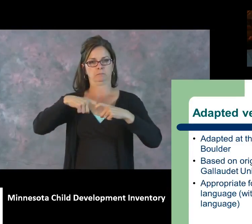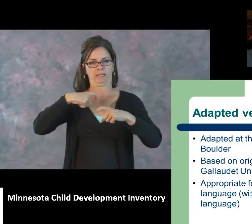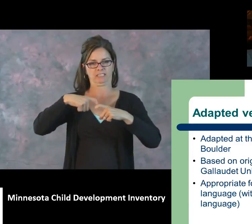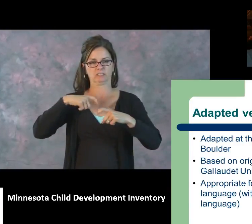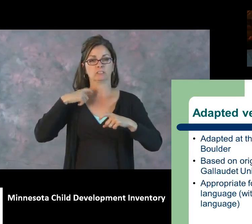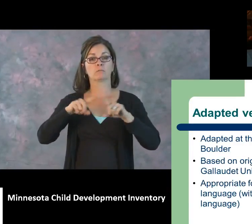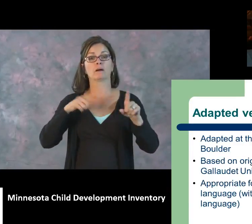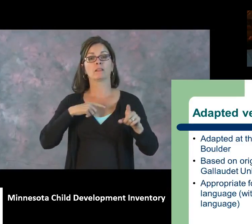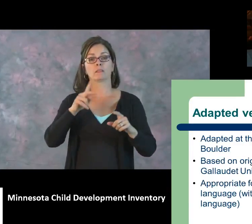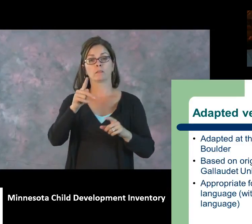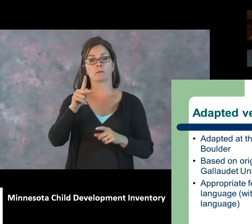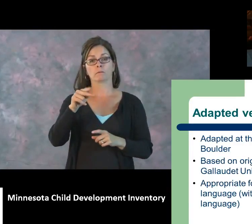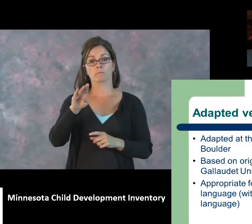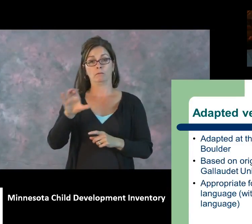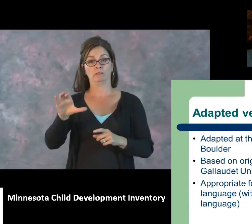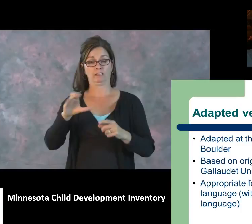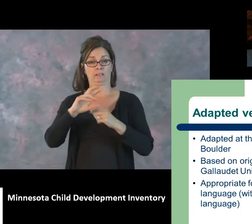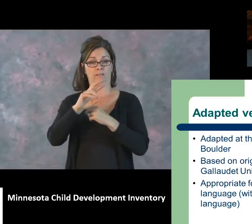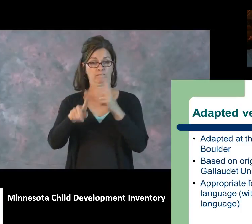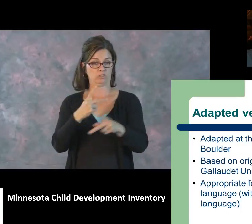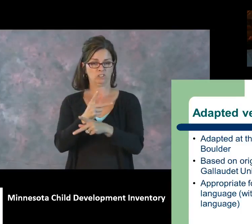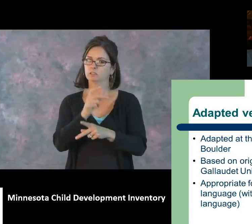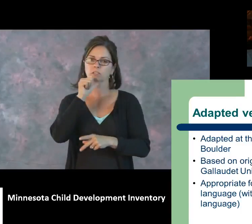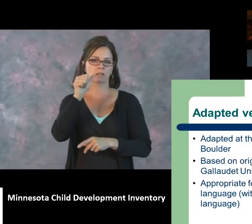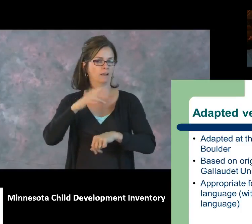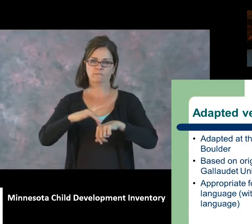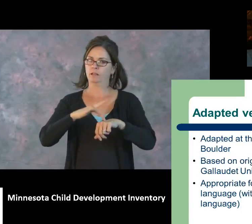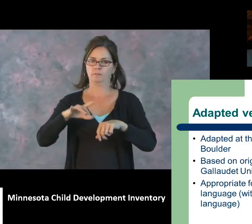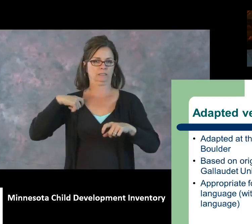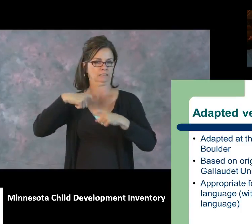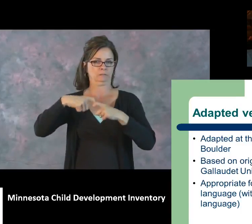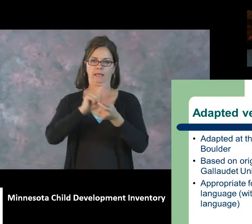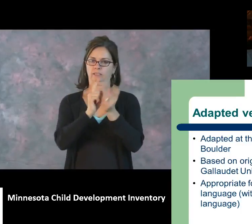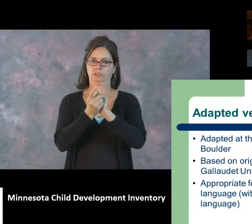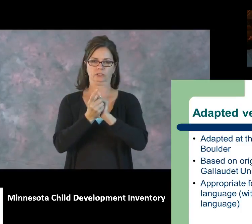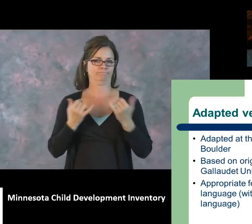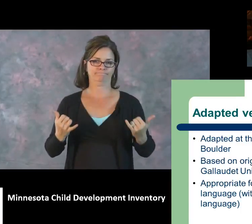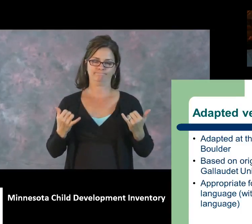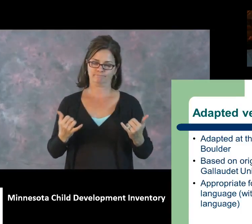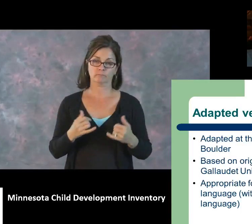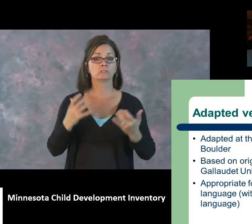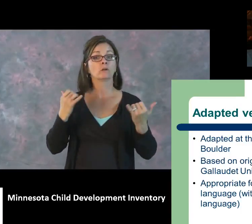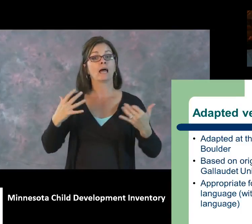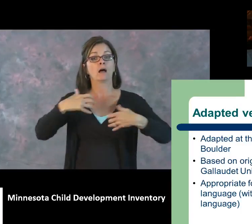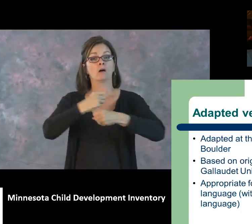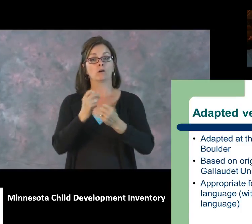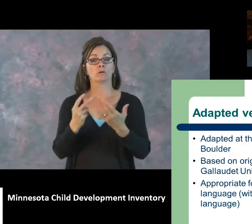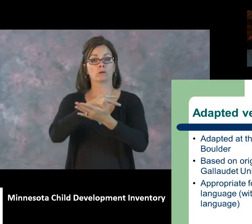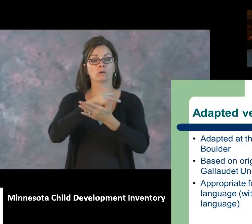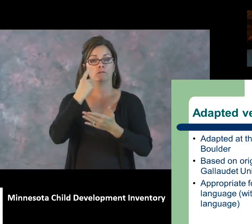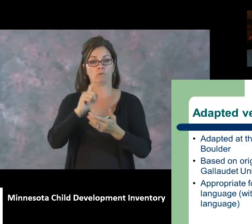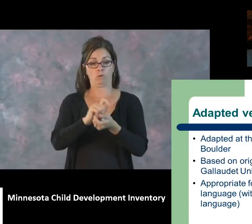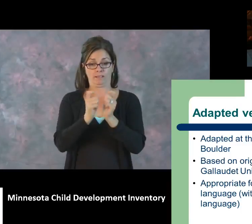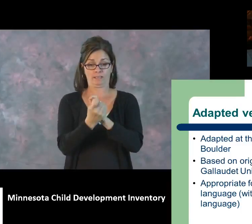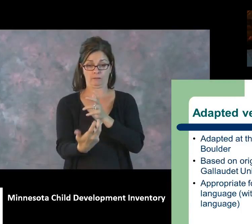is not available in Spanish. So just a little review on the adapted version.